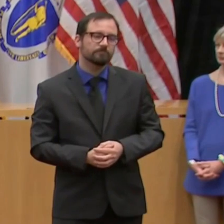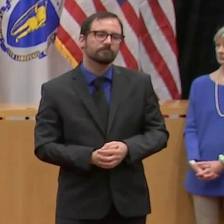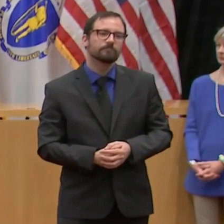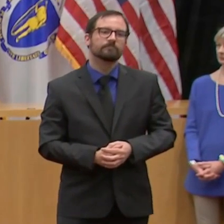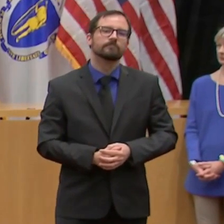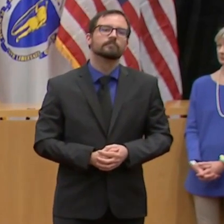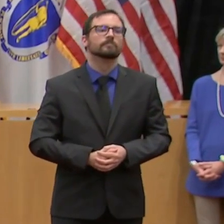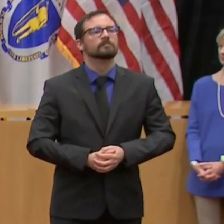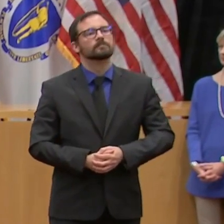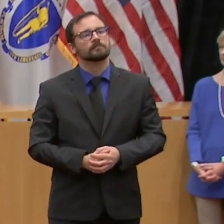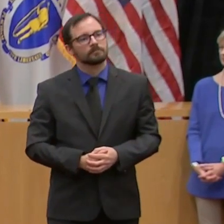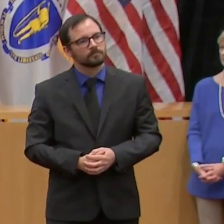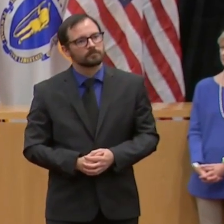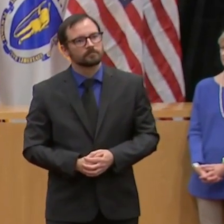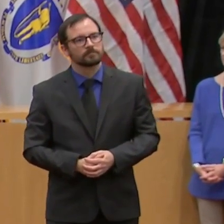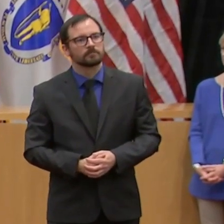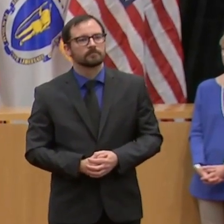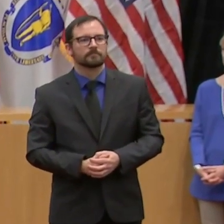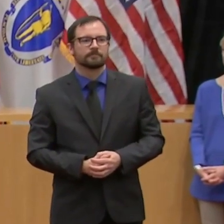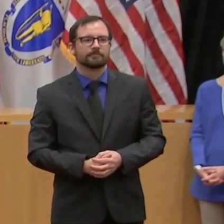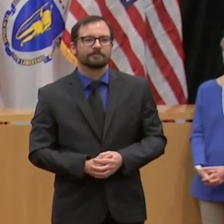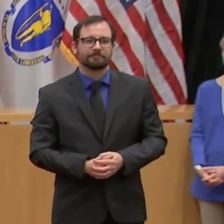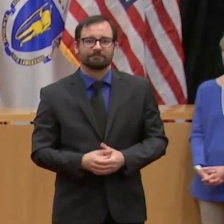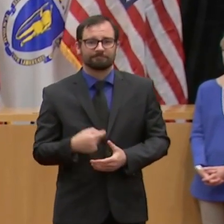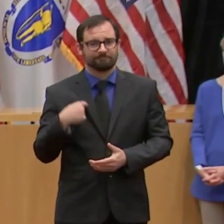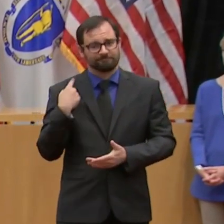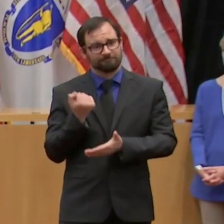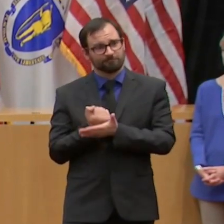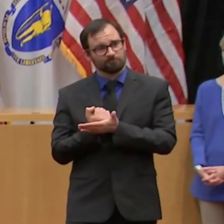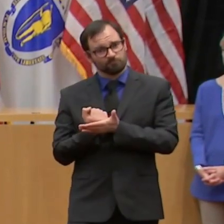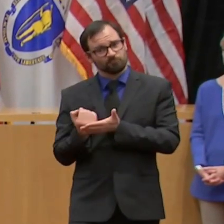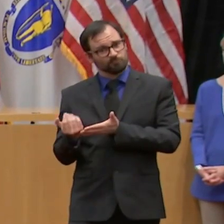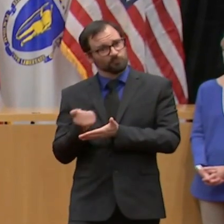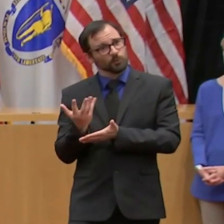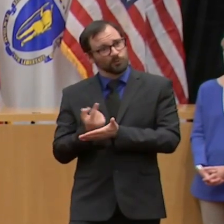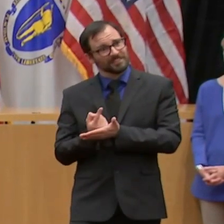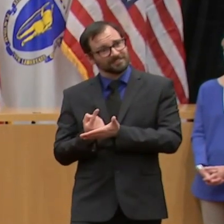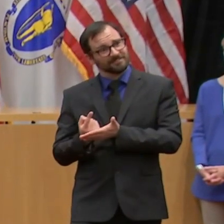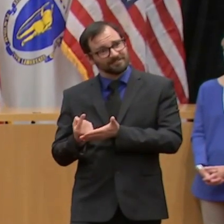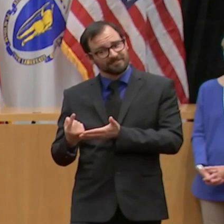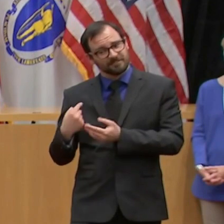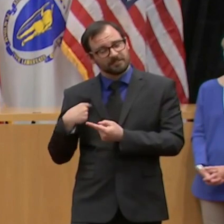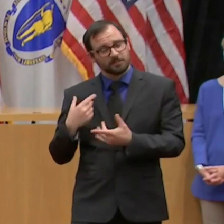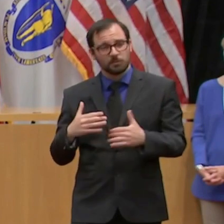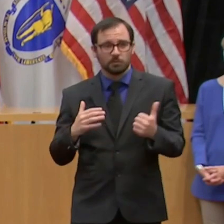s. THANK YOU, GOVERNOR. GOOD AFTERNOON.